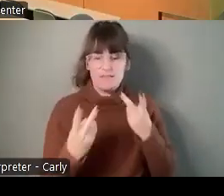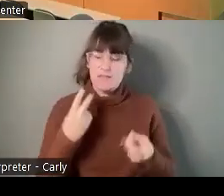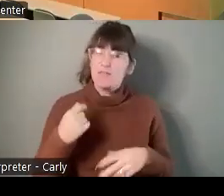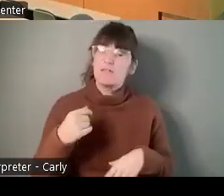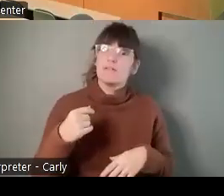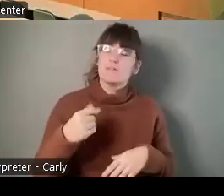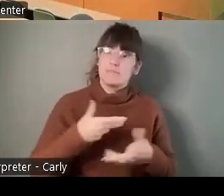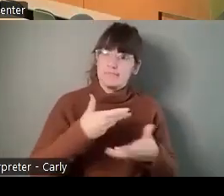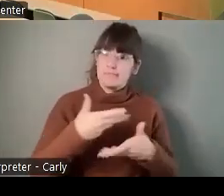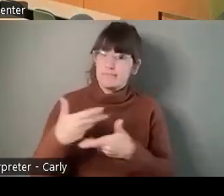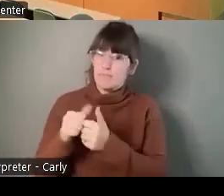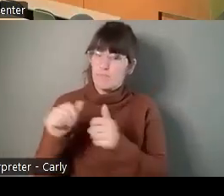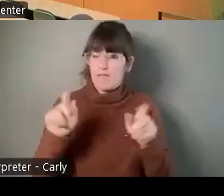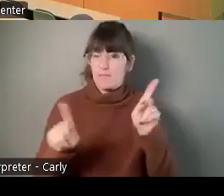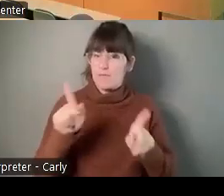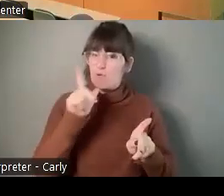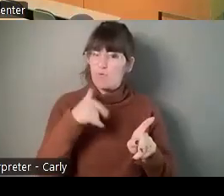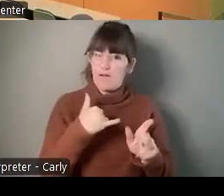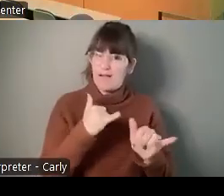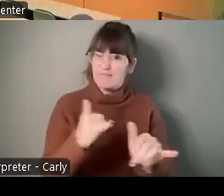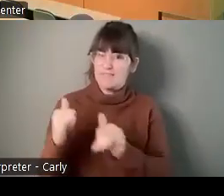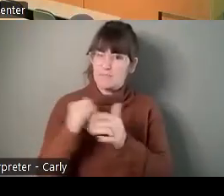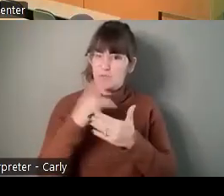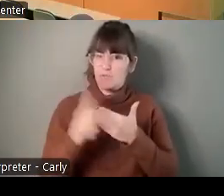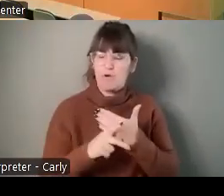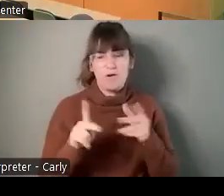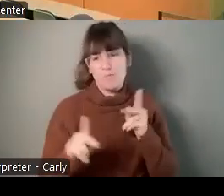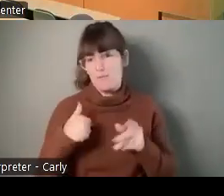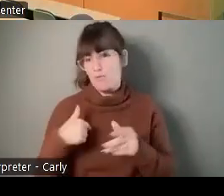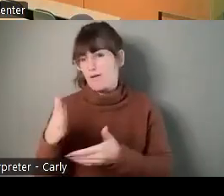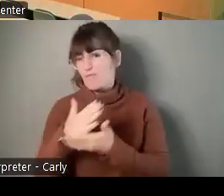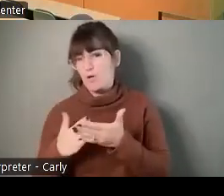who have um similar programs or even folks in partial programs and I don't know our partials